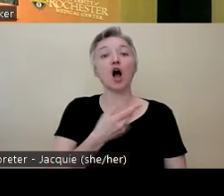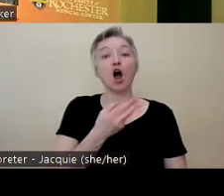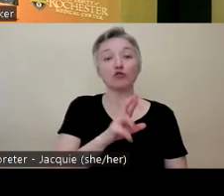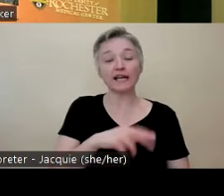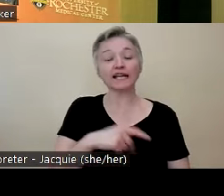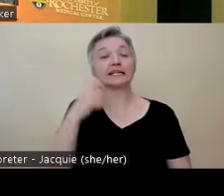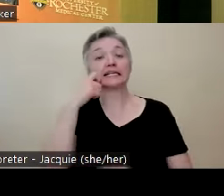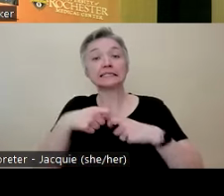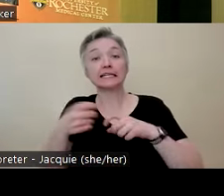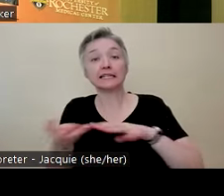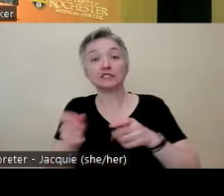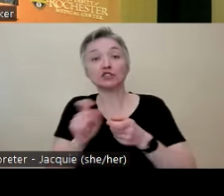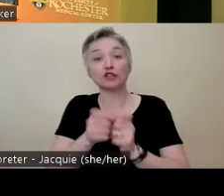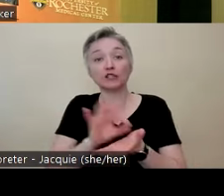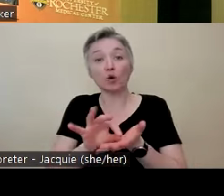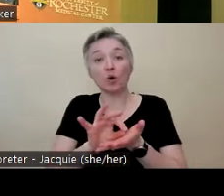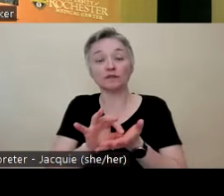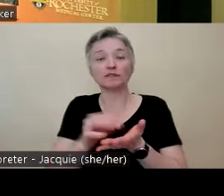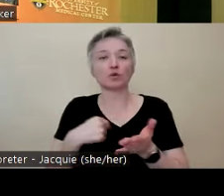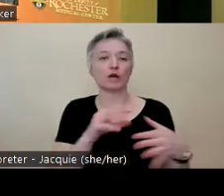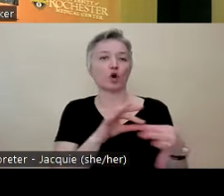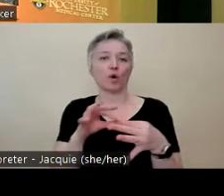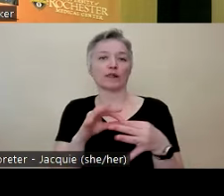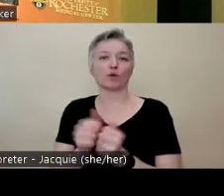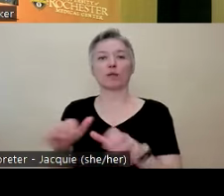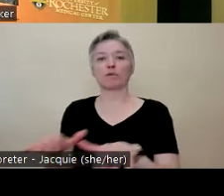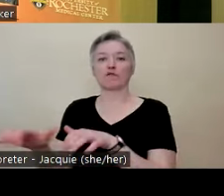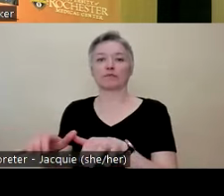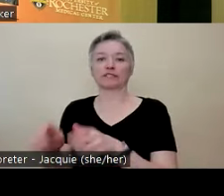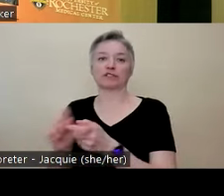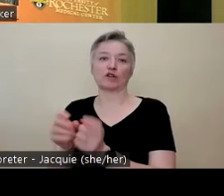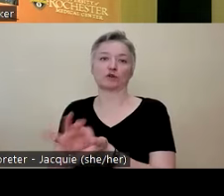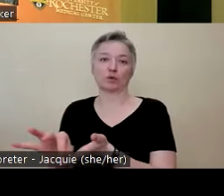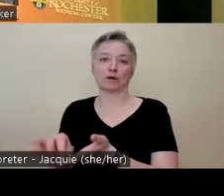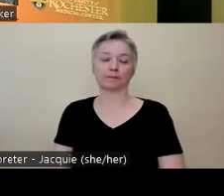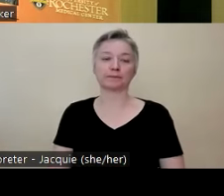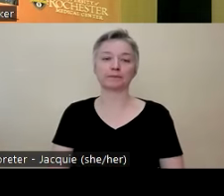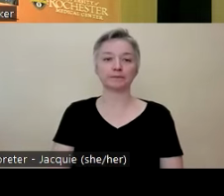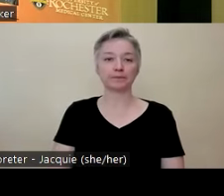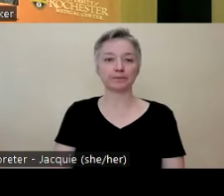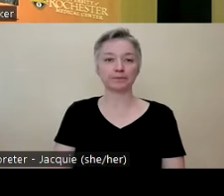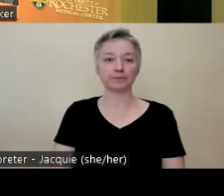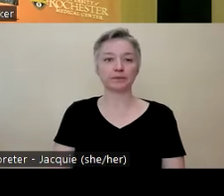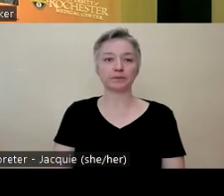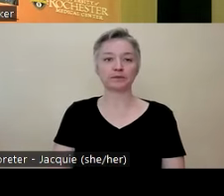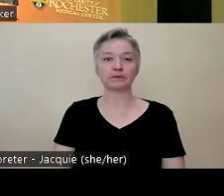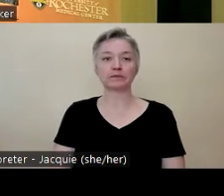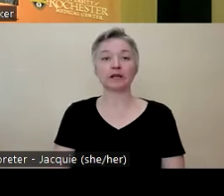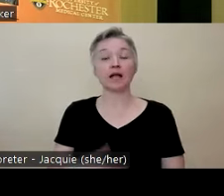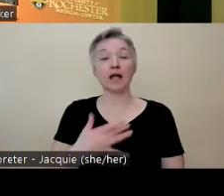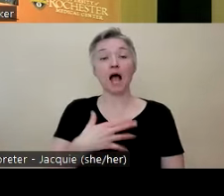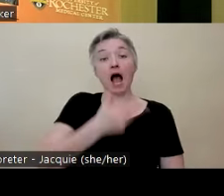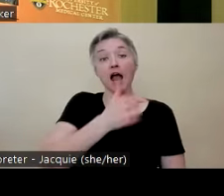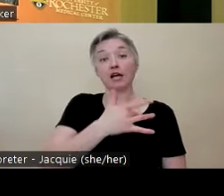then correlated with performance change scores increased heart rate was associated with better